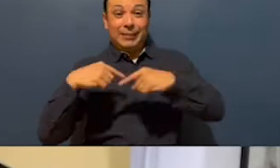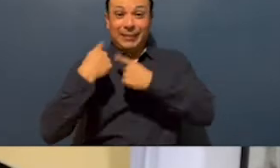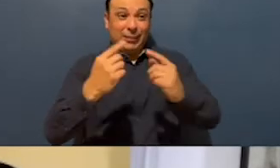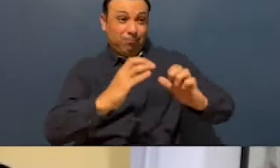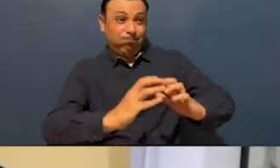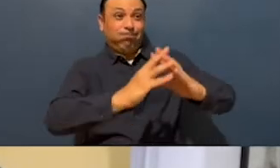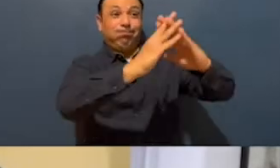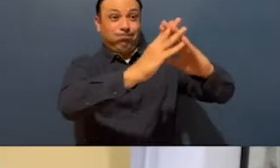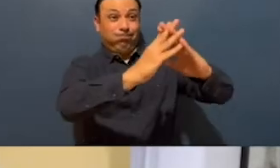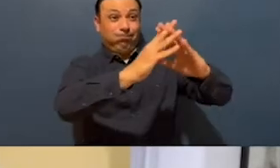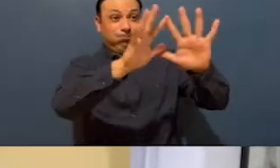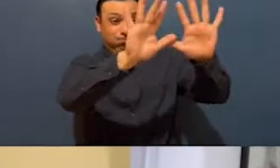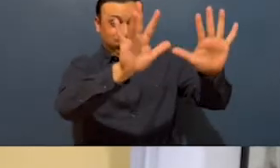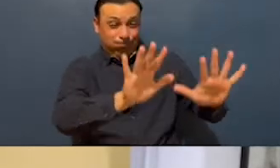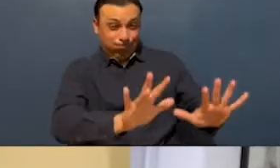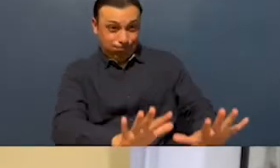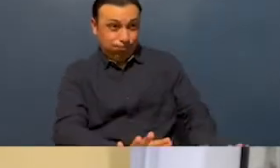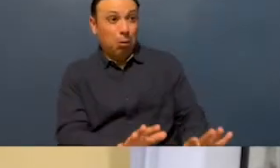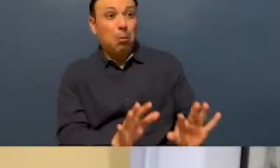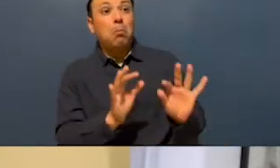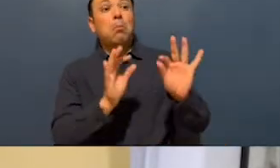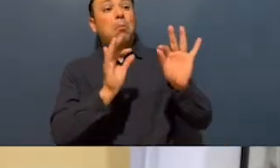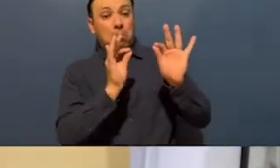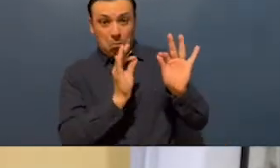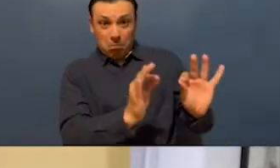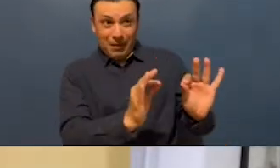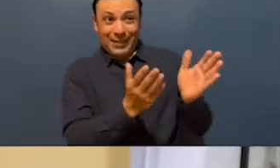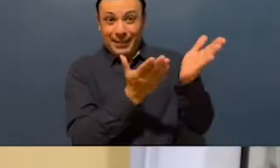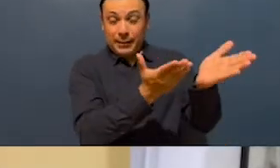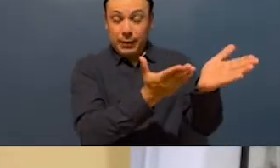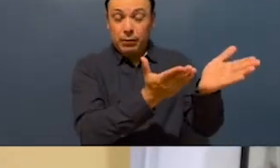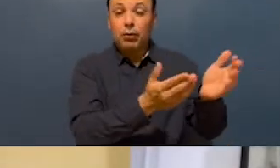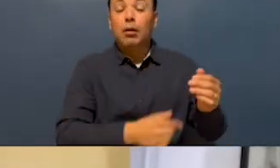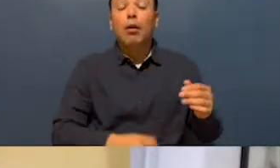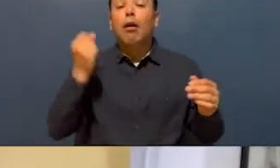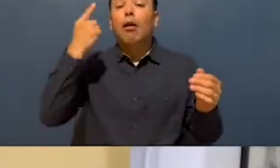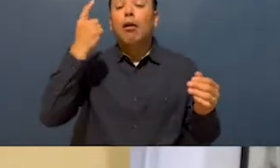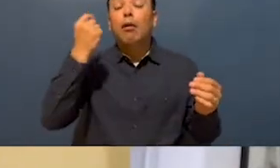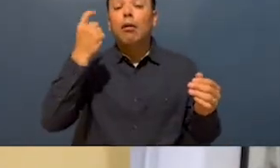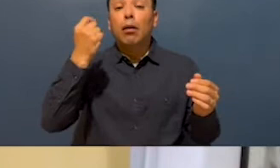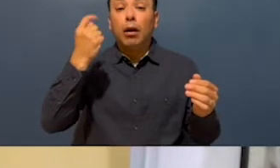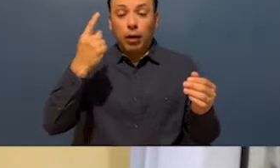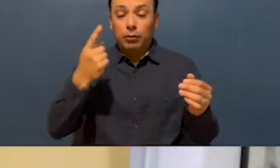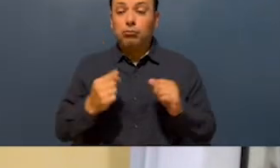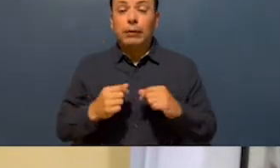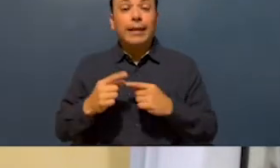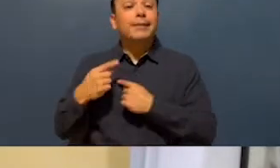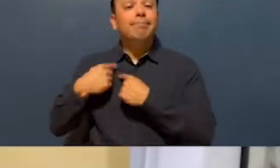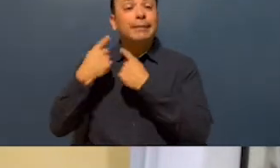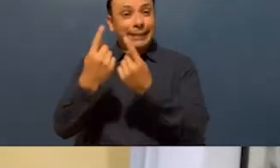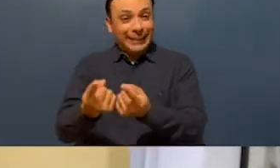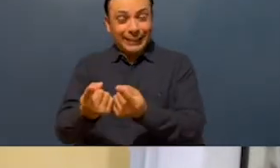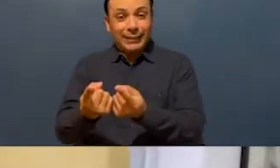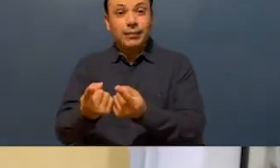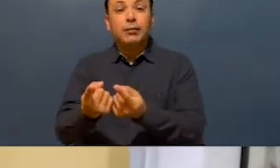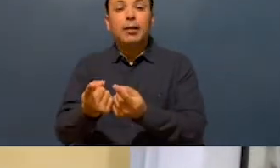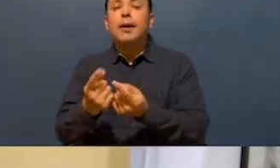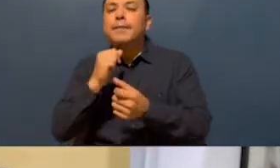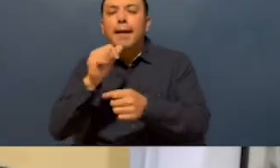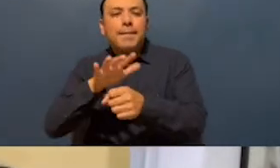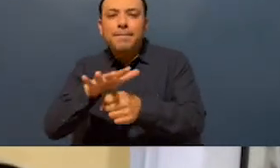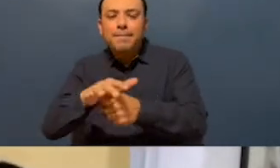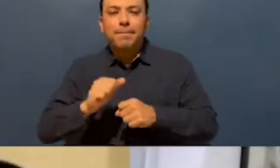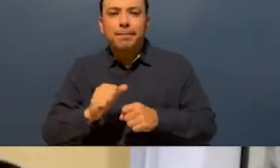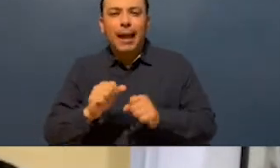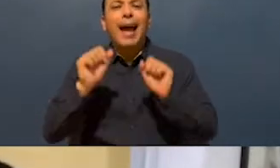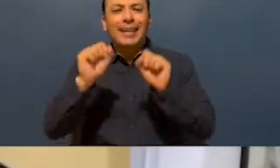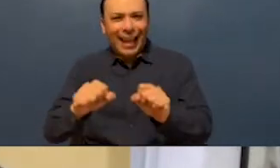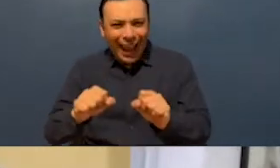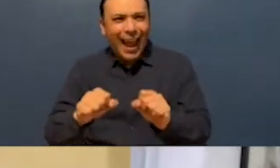Sins Invalid. I think that is a framework that could be utilized more within the advocacy